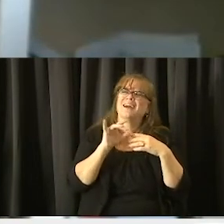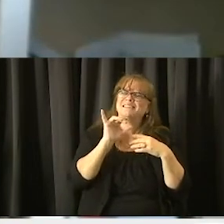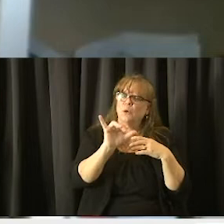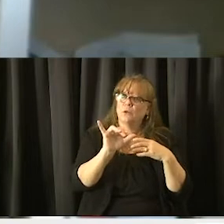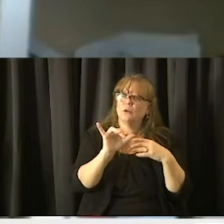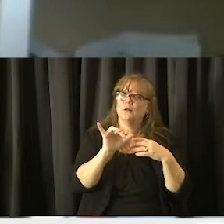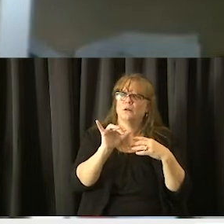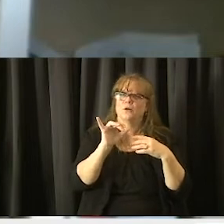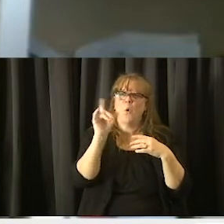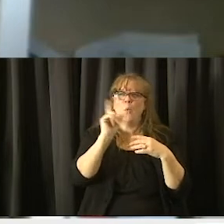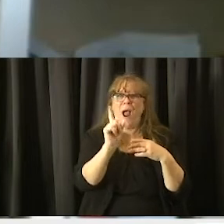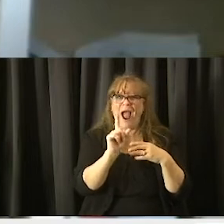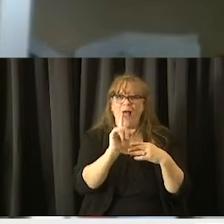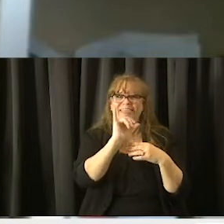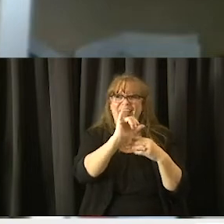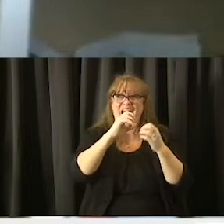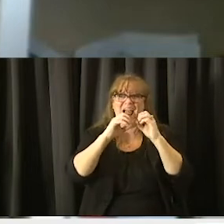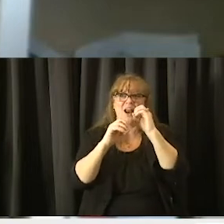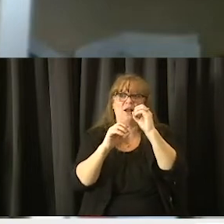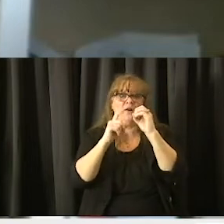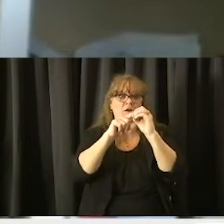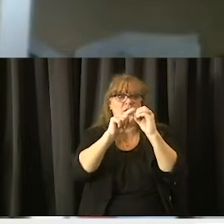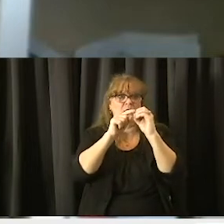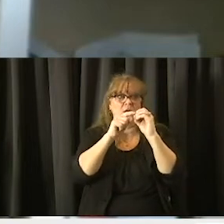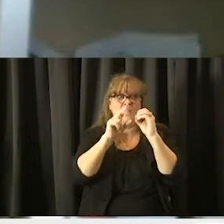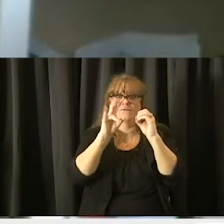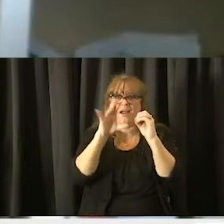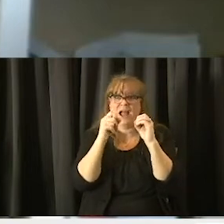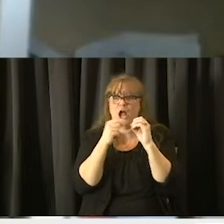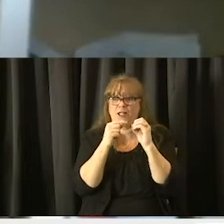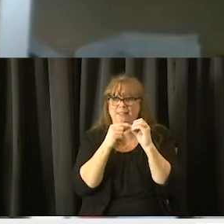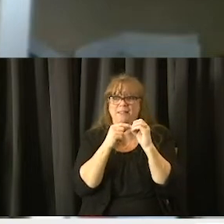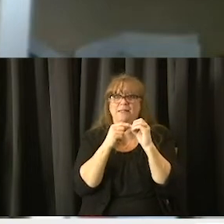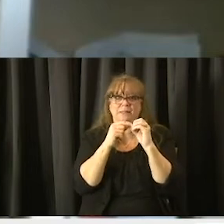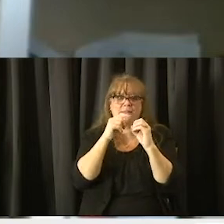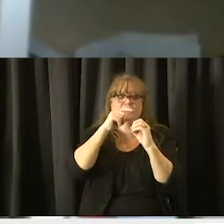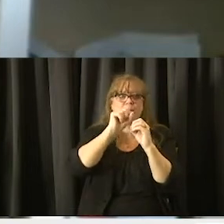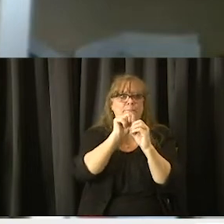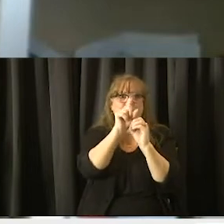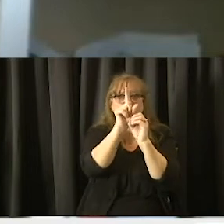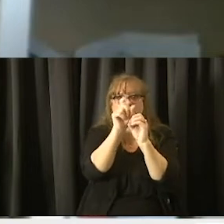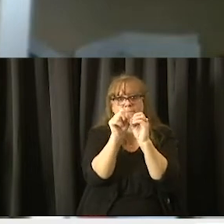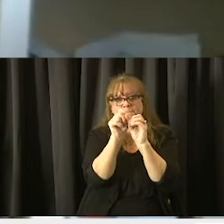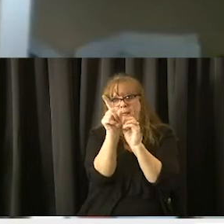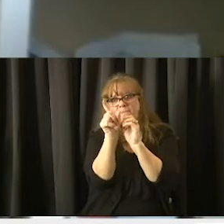infection it's a theory at this point but it certainly makes sense based on where the mutation